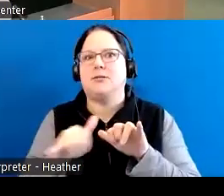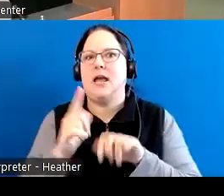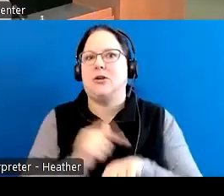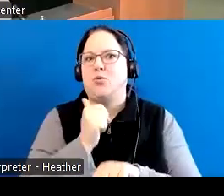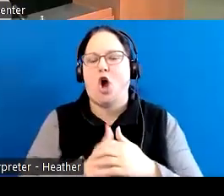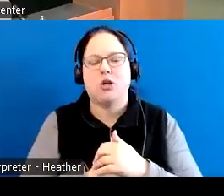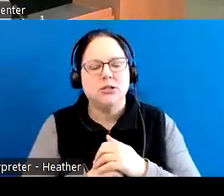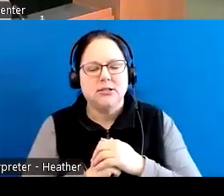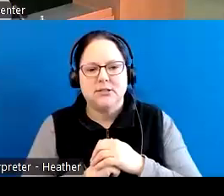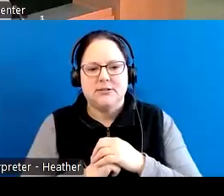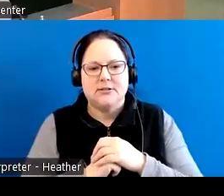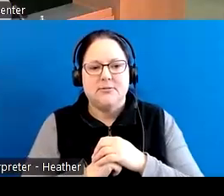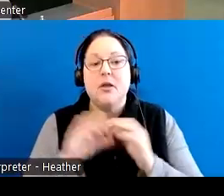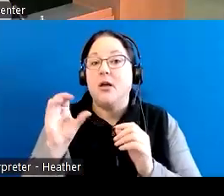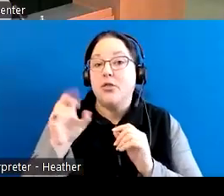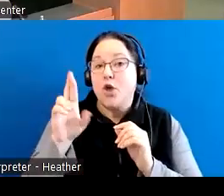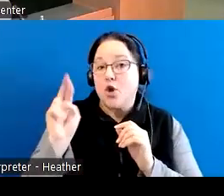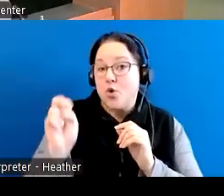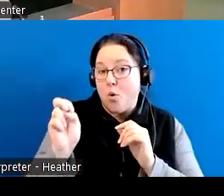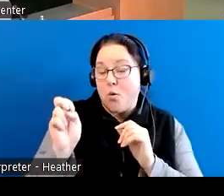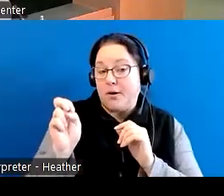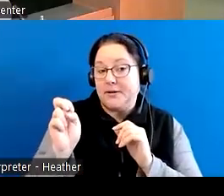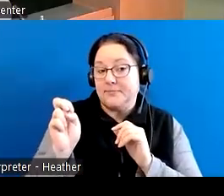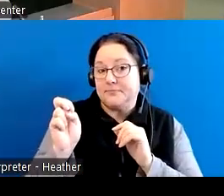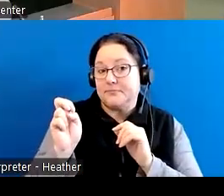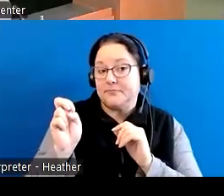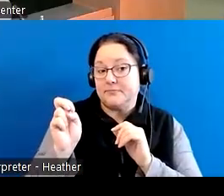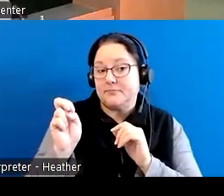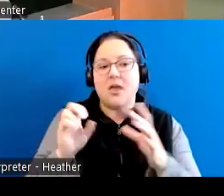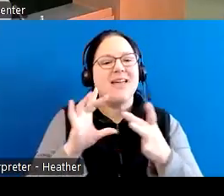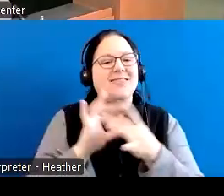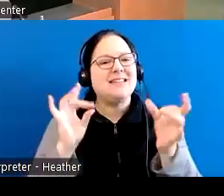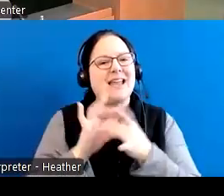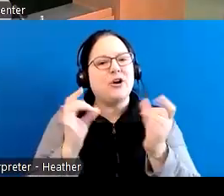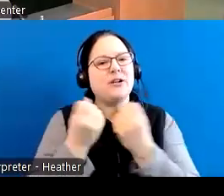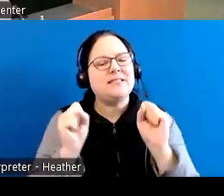So the core of our intervention is the narrative safety plan and we work on this throughout the